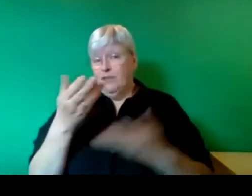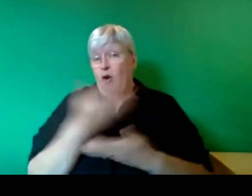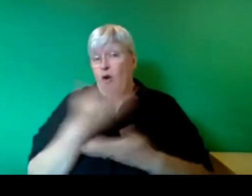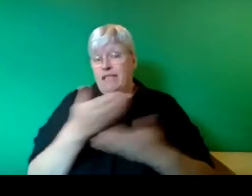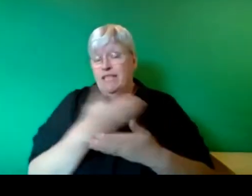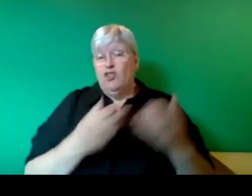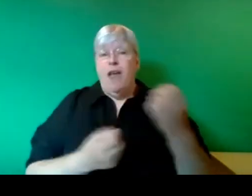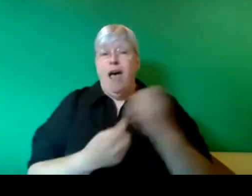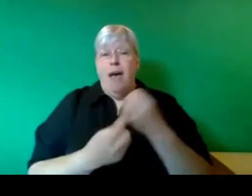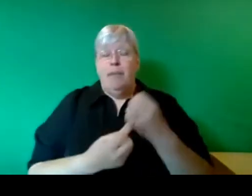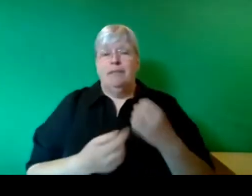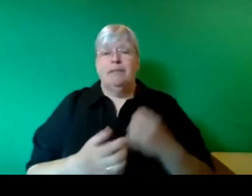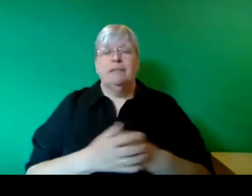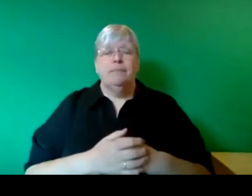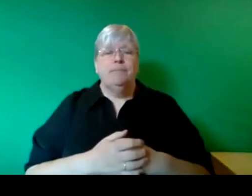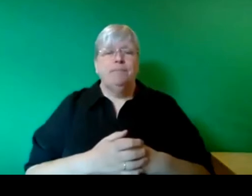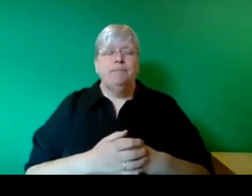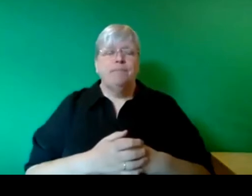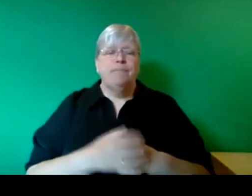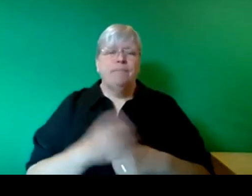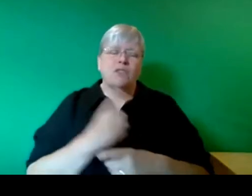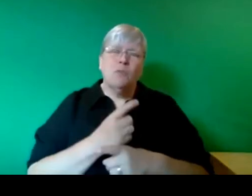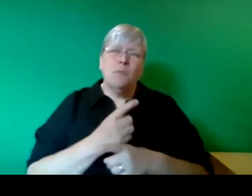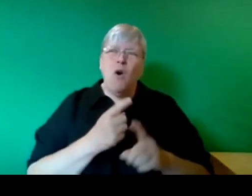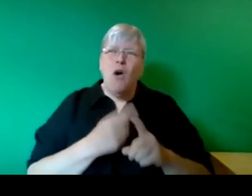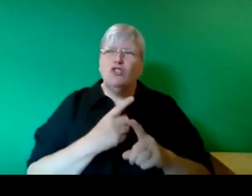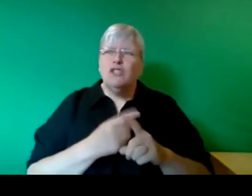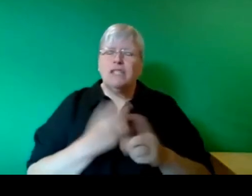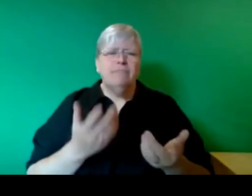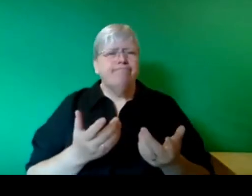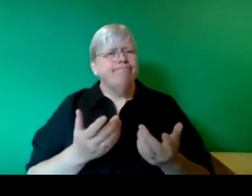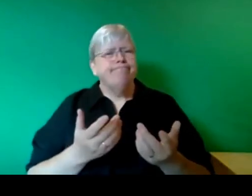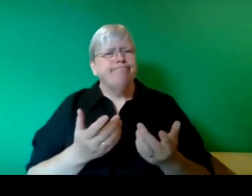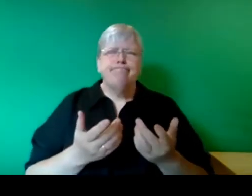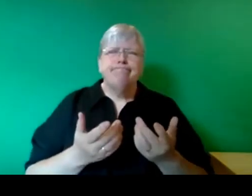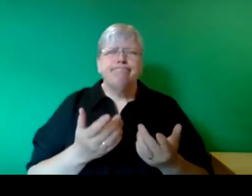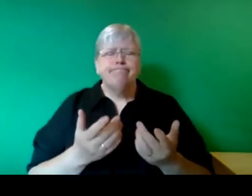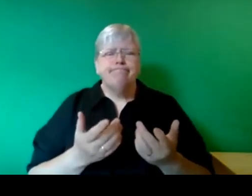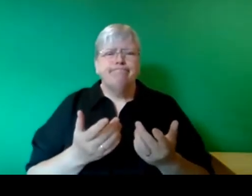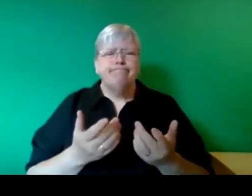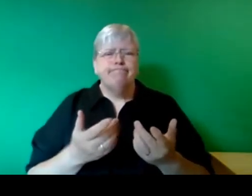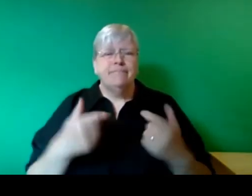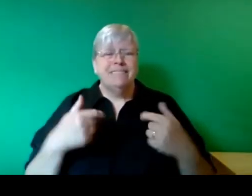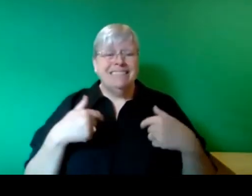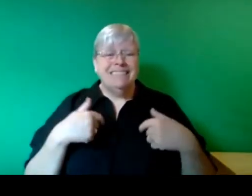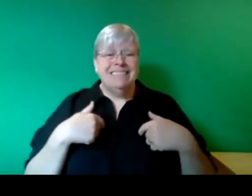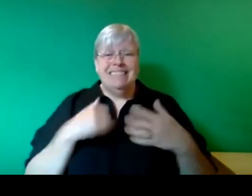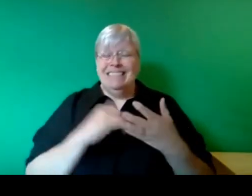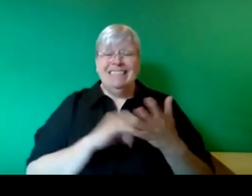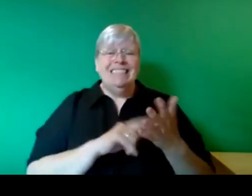On the context in the urgency, as set out by Stephen earlier, hopefully this is an audience